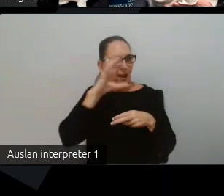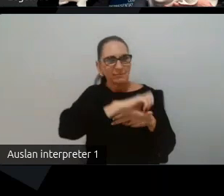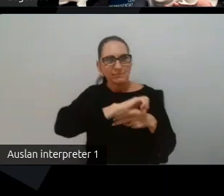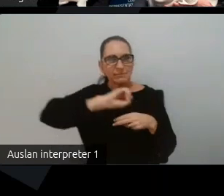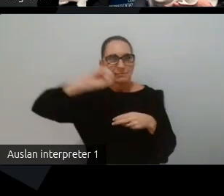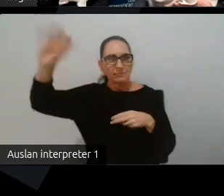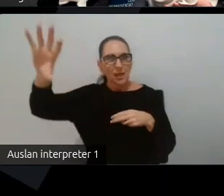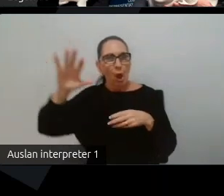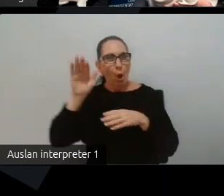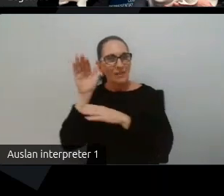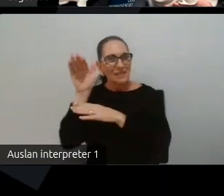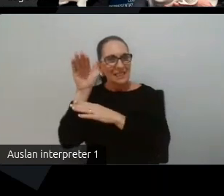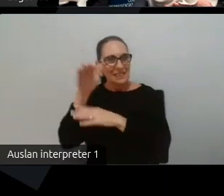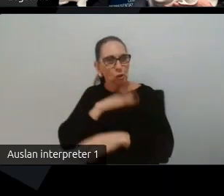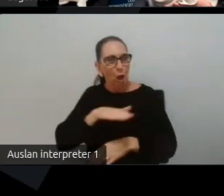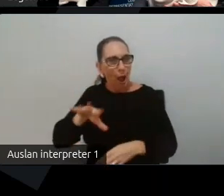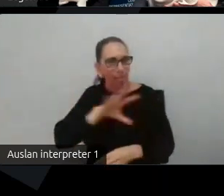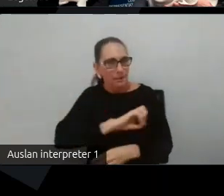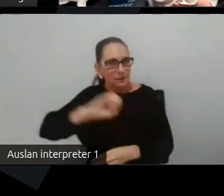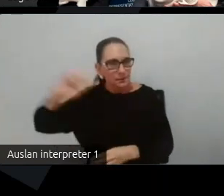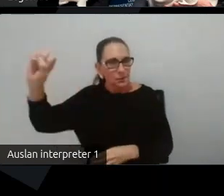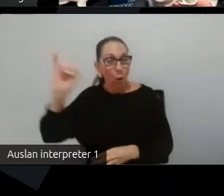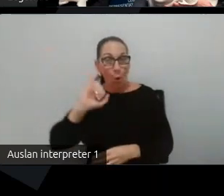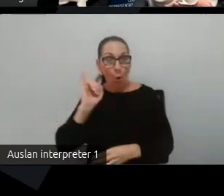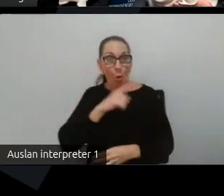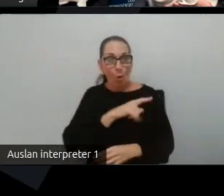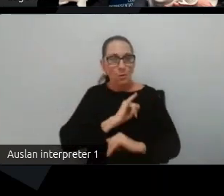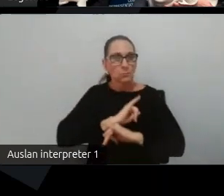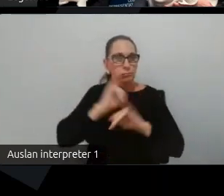or a matter where there are significant allegations of child abuse or domestic